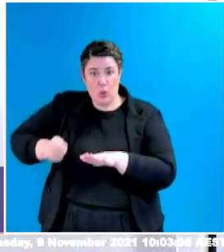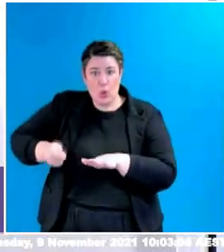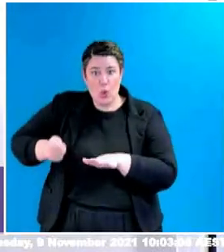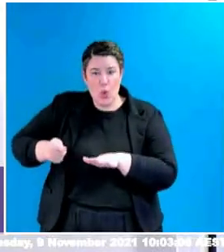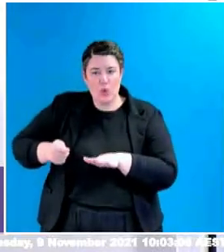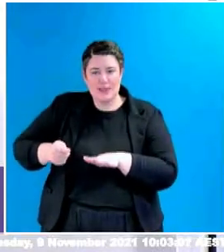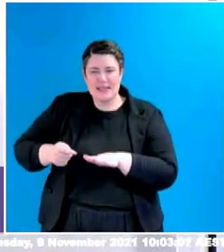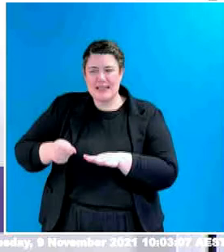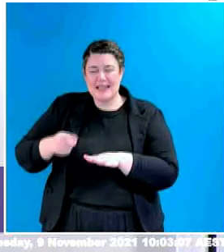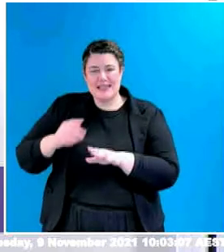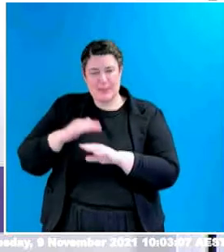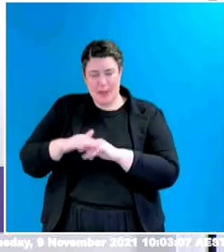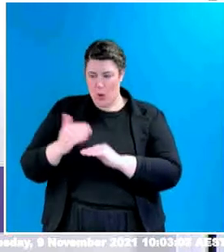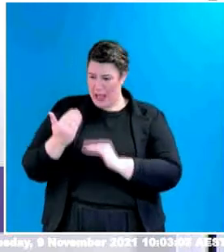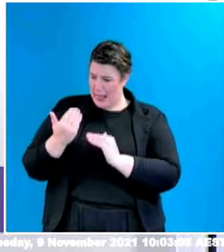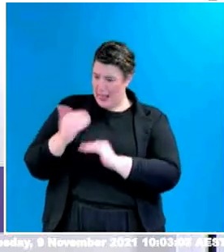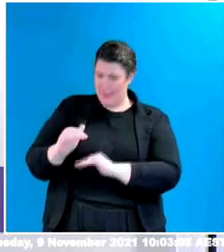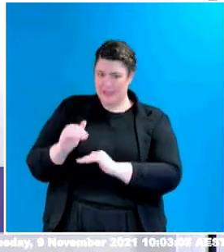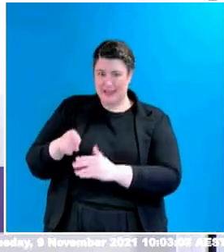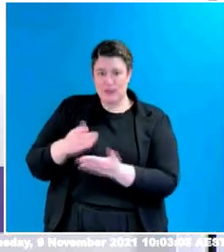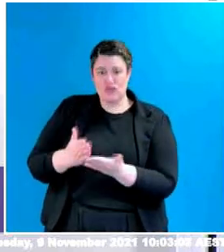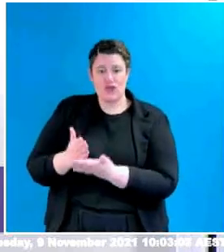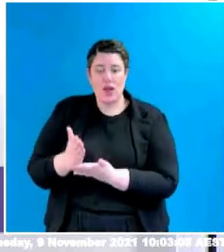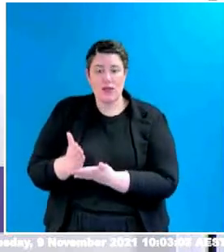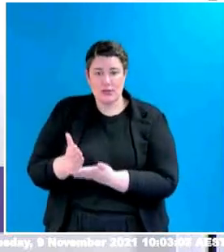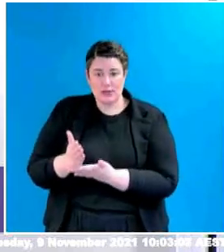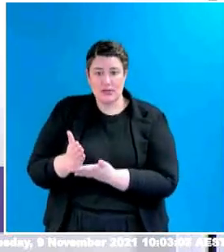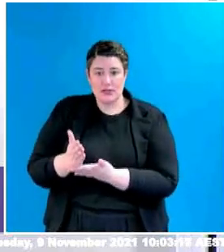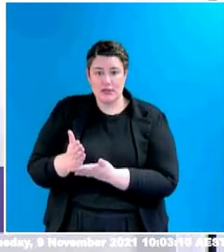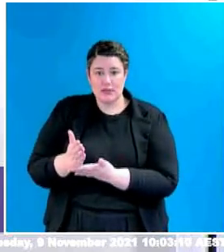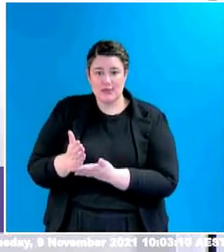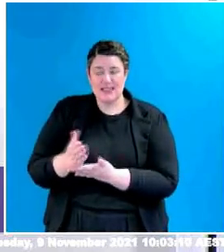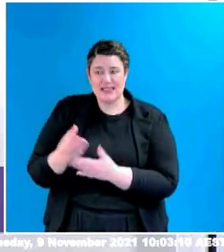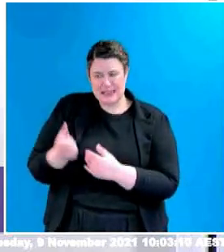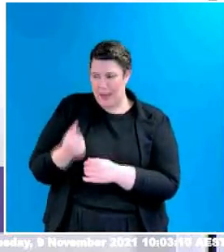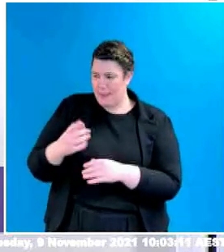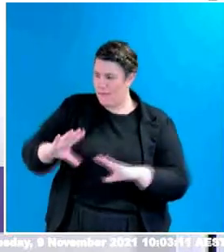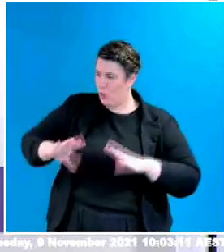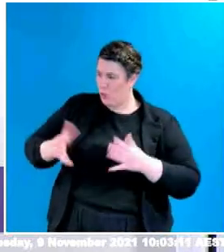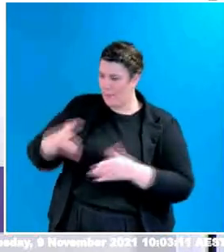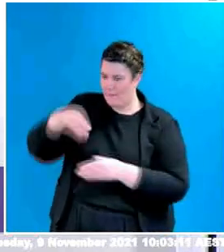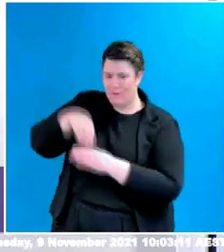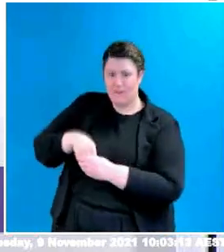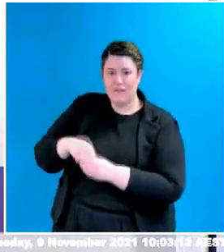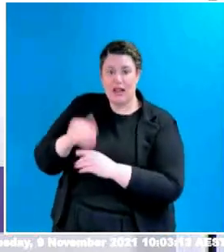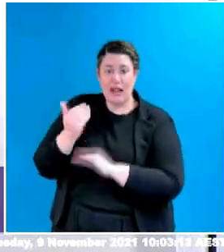Some of the rights in the ACT Act have in-built limitations, but there is also